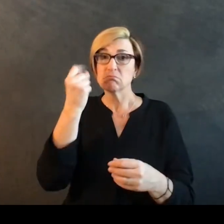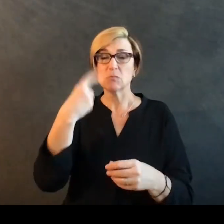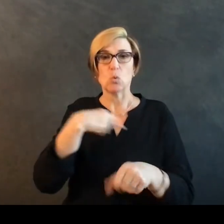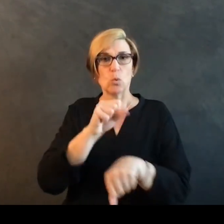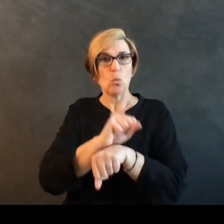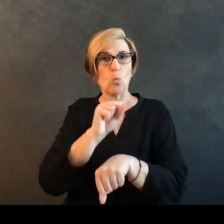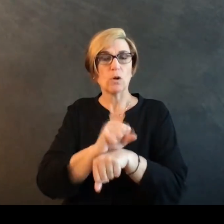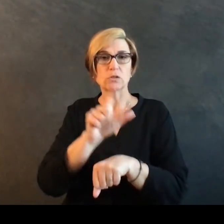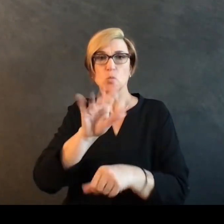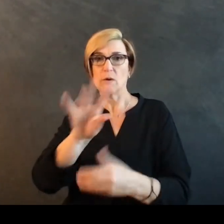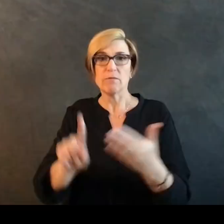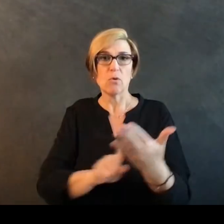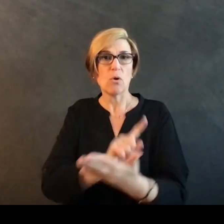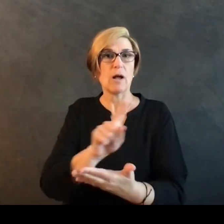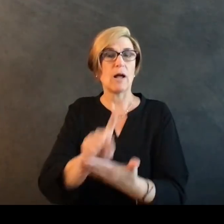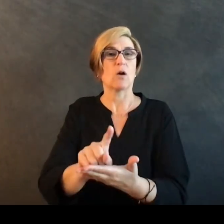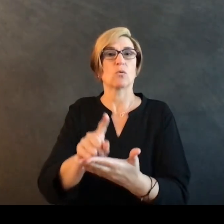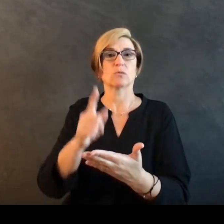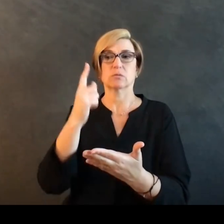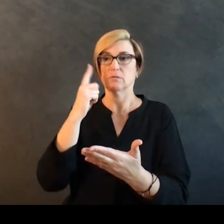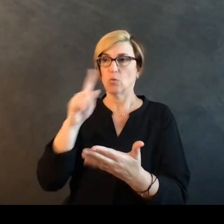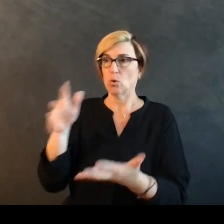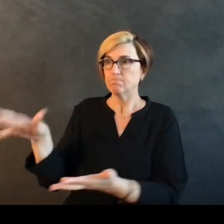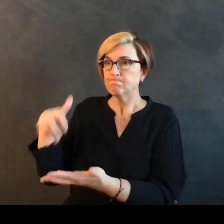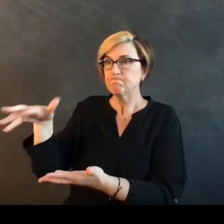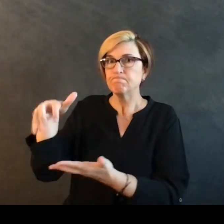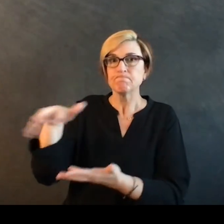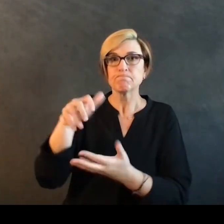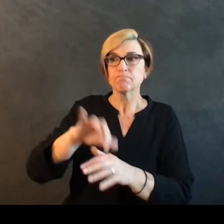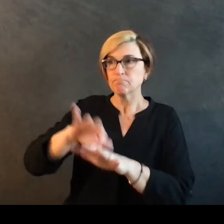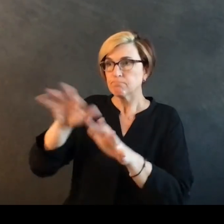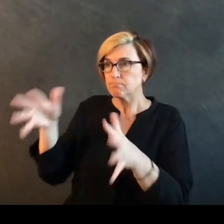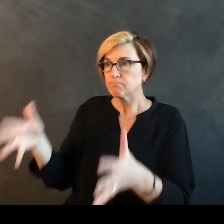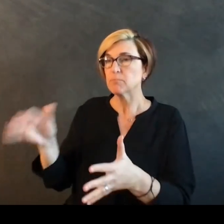health care workers the people on the front lines have the personal protective